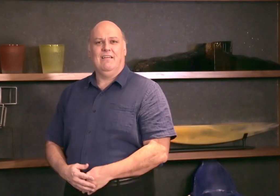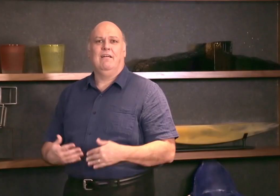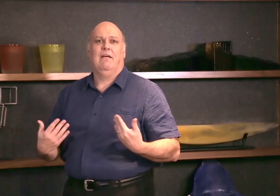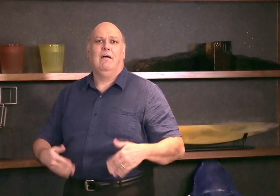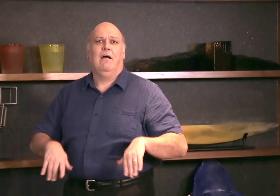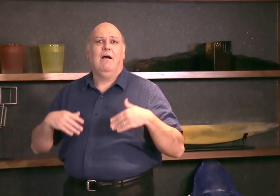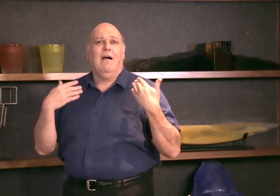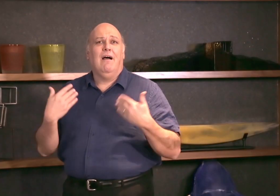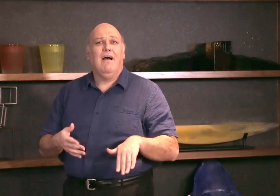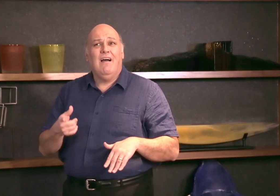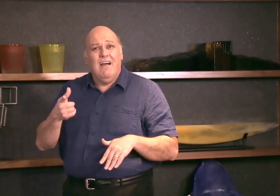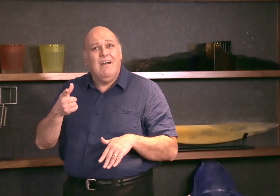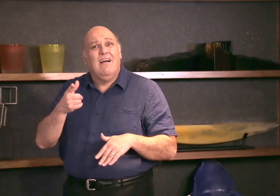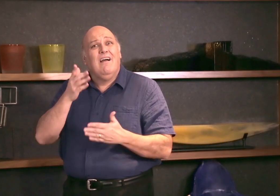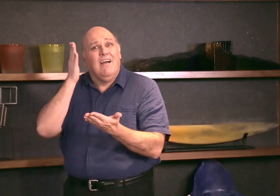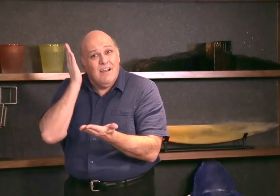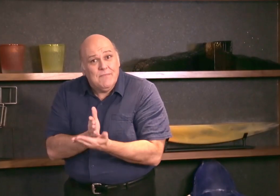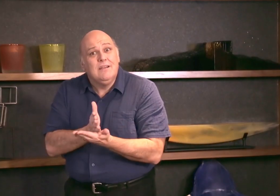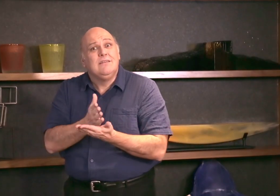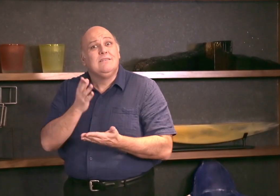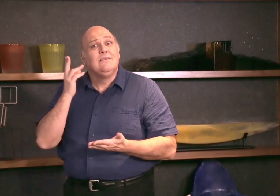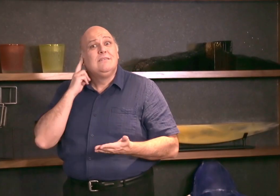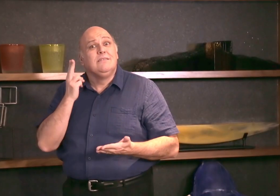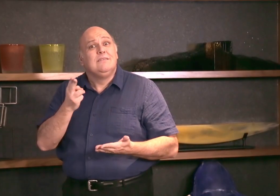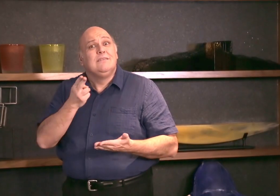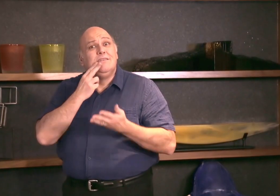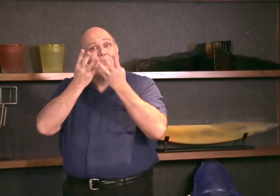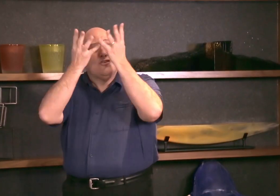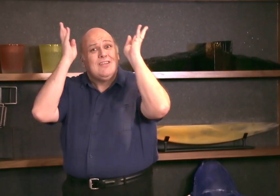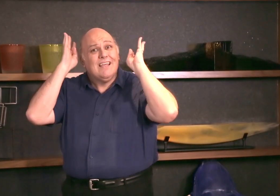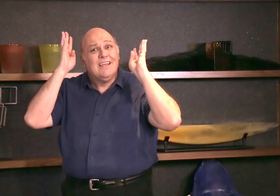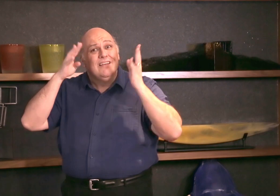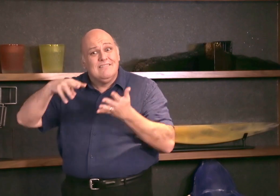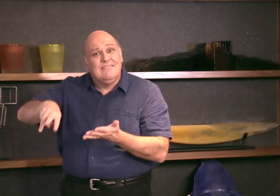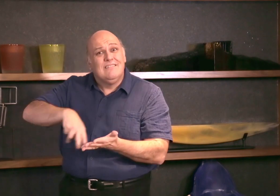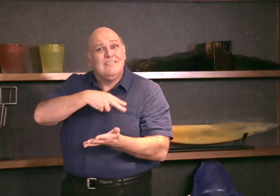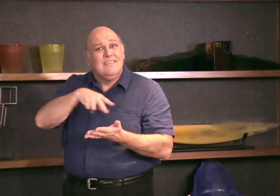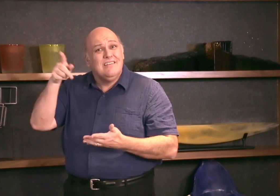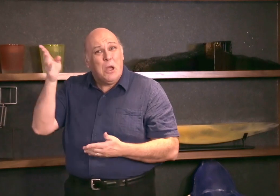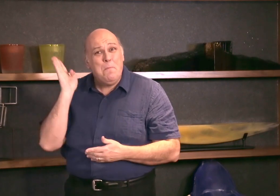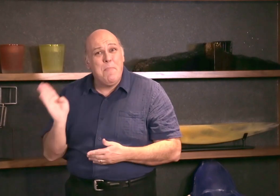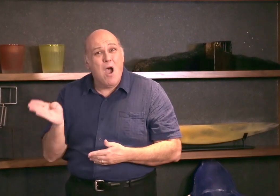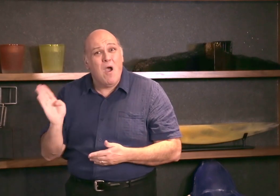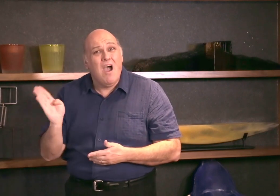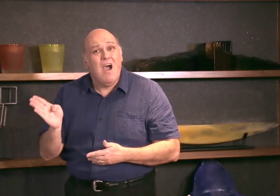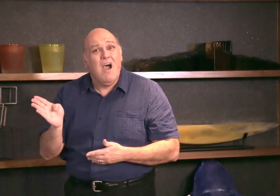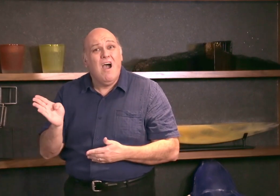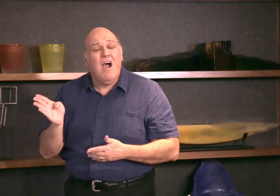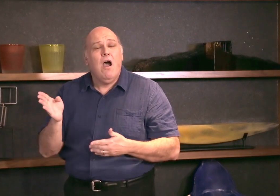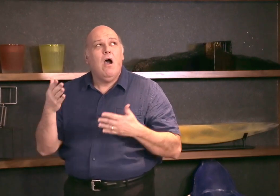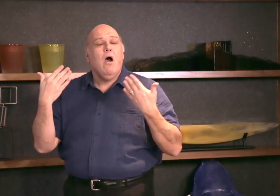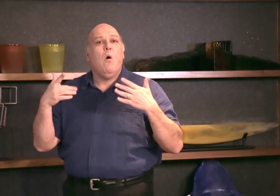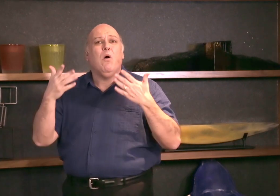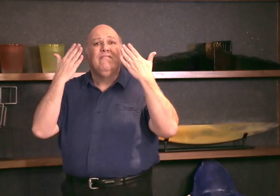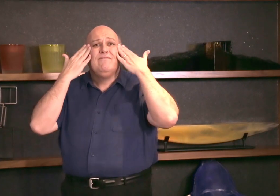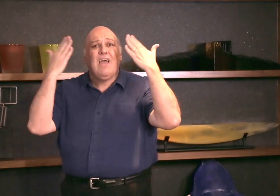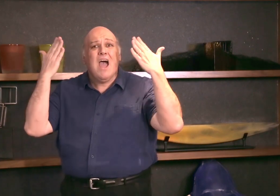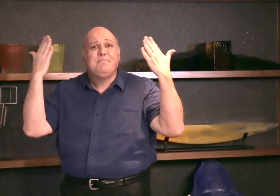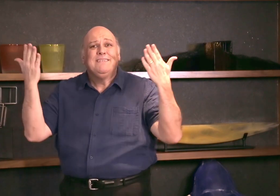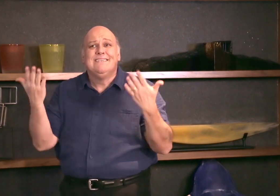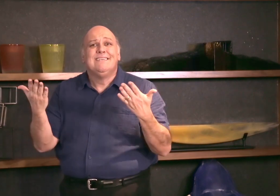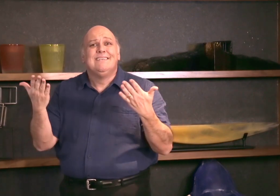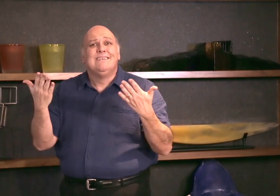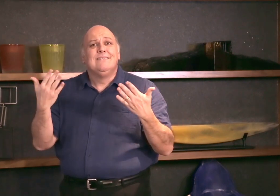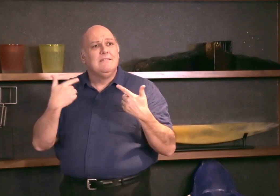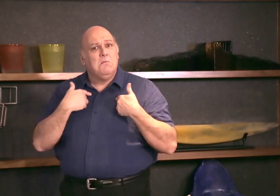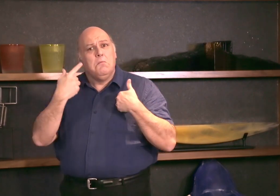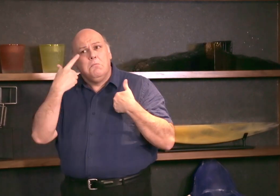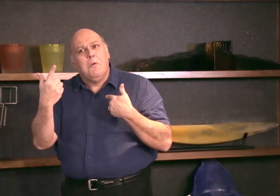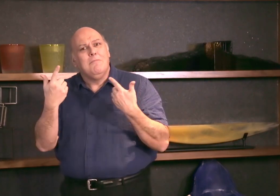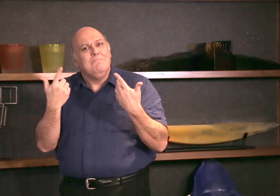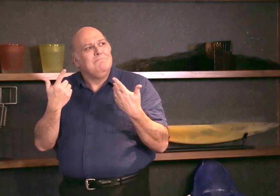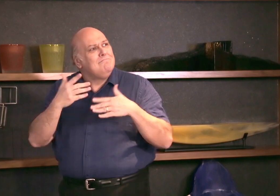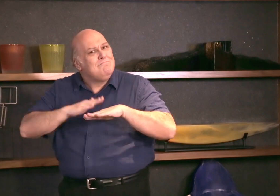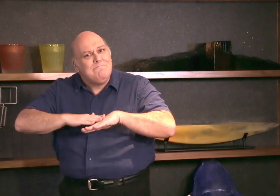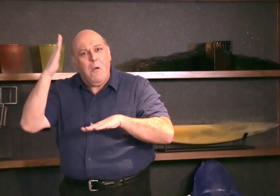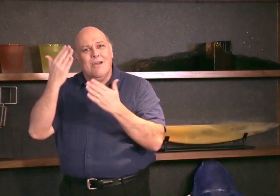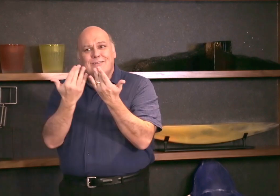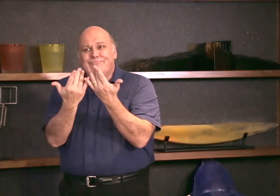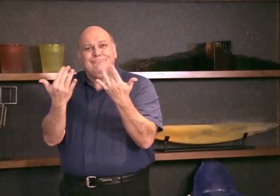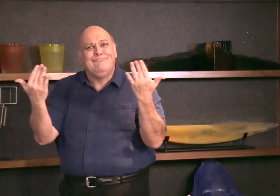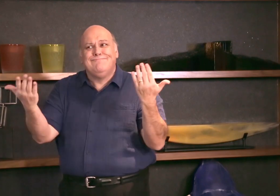So a Deaf woman danced professionally?! On Broadway?! She must be famous! I wanna see more